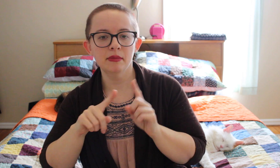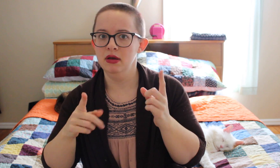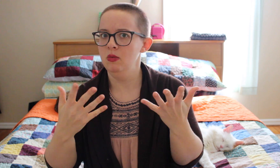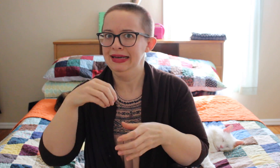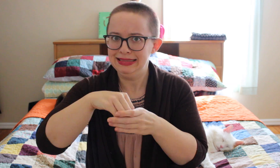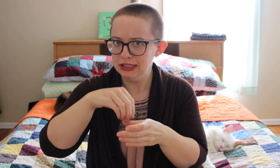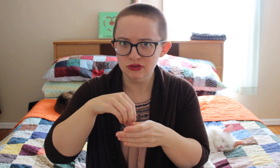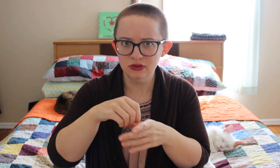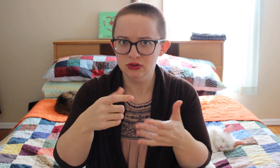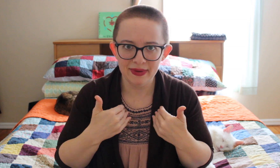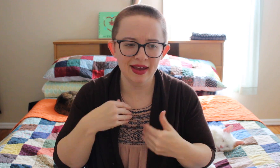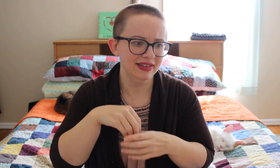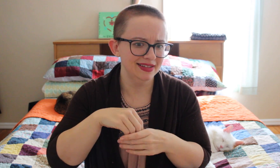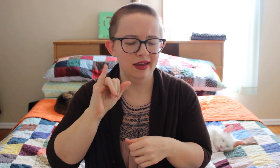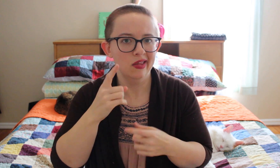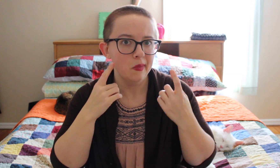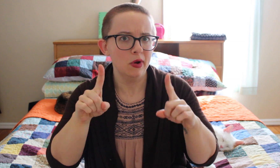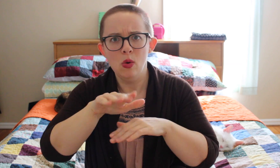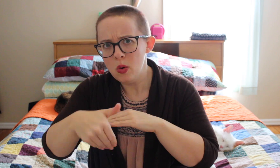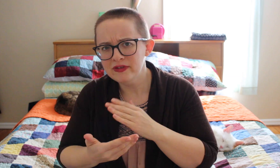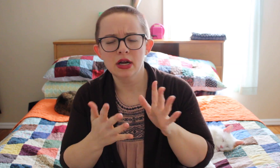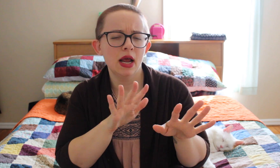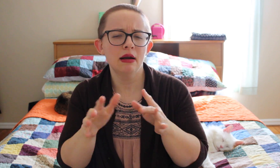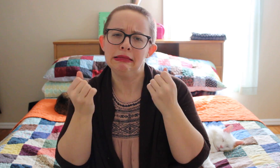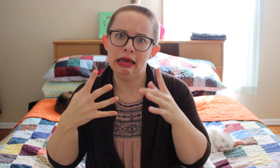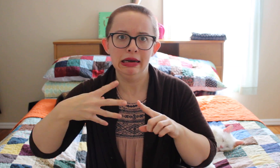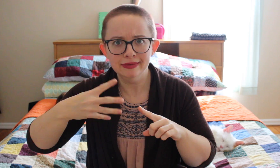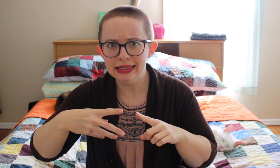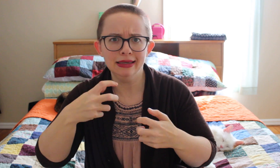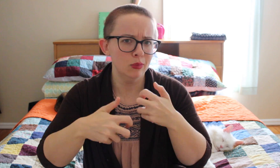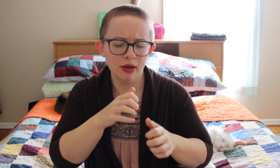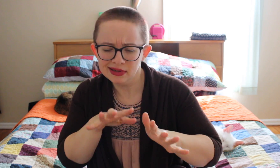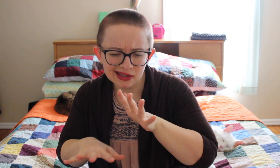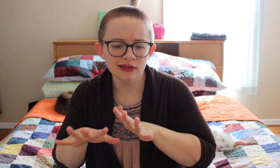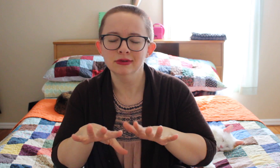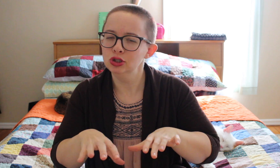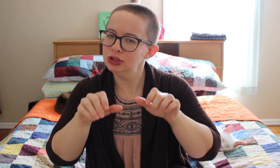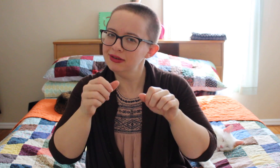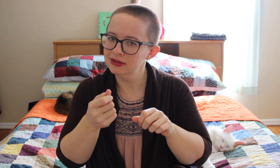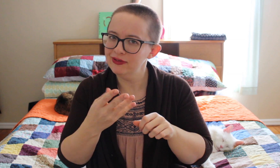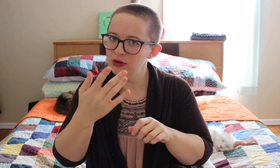We have pocket diapers and it was that sort of thing like overnight a lot of leaking problems stuff like that.